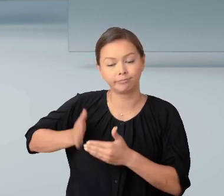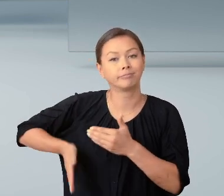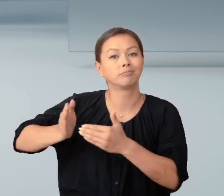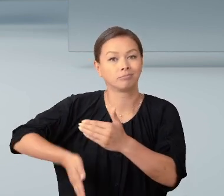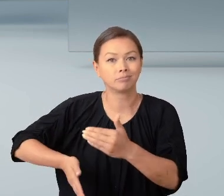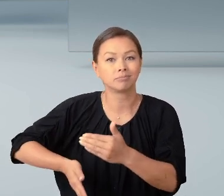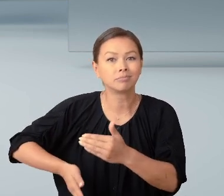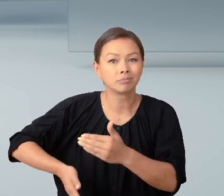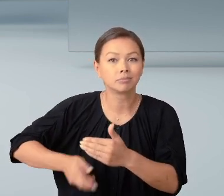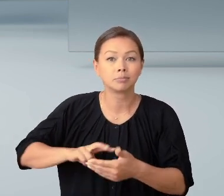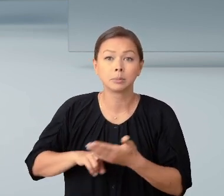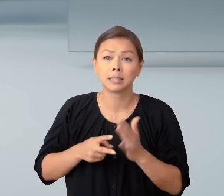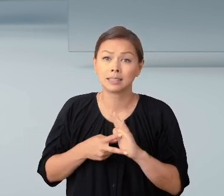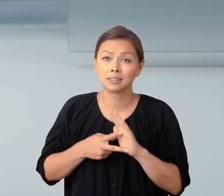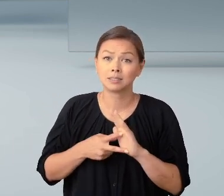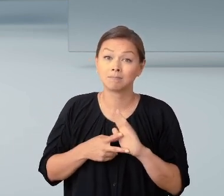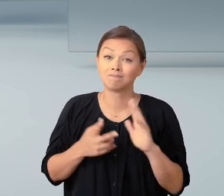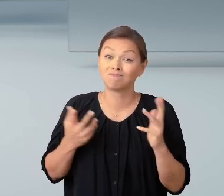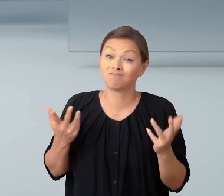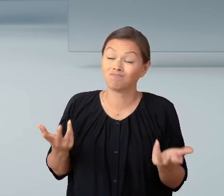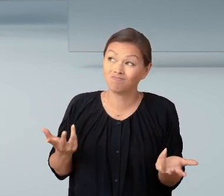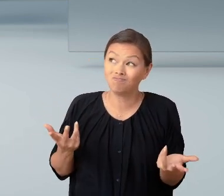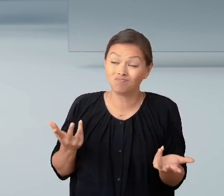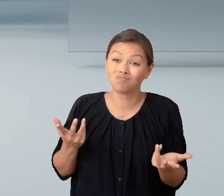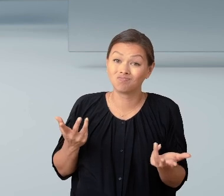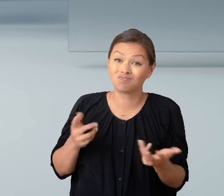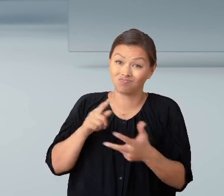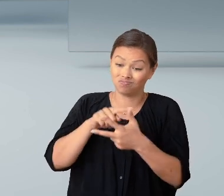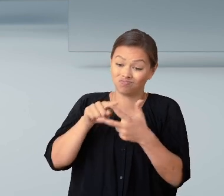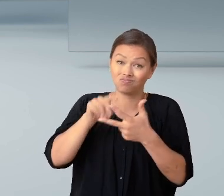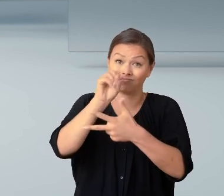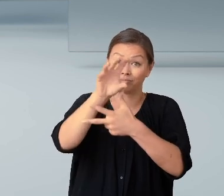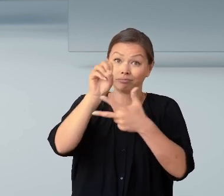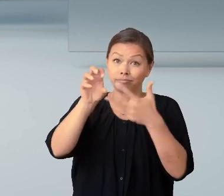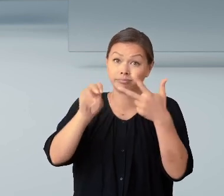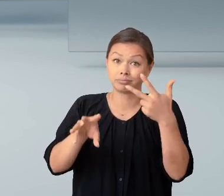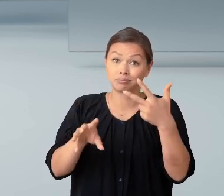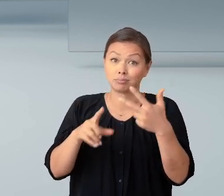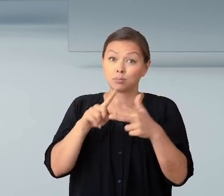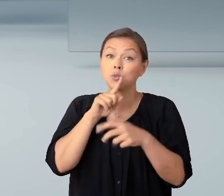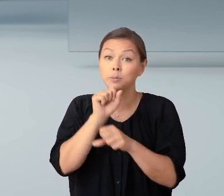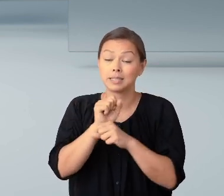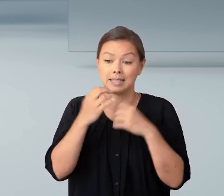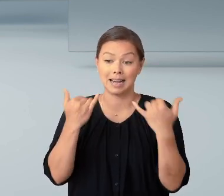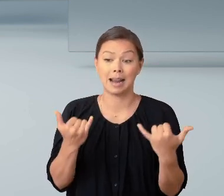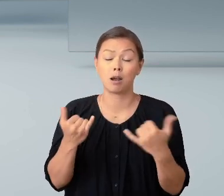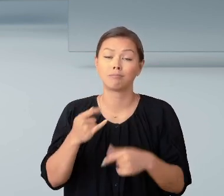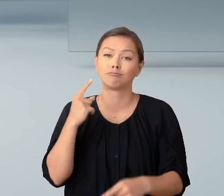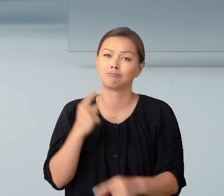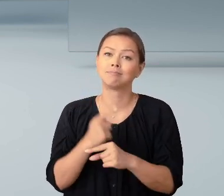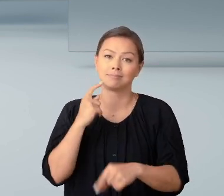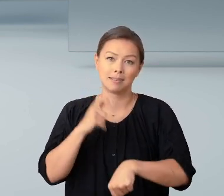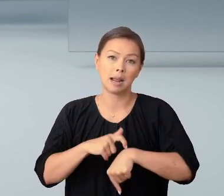So with that, I think this is the right time to move to Business